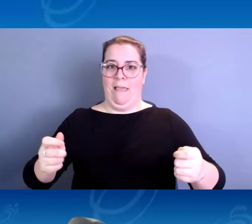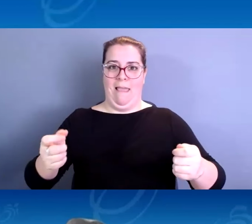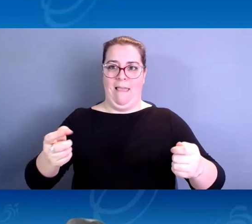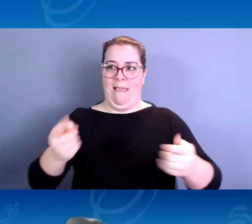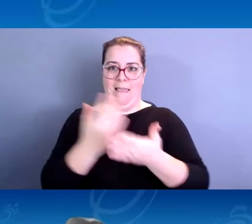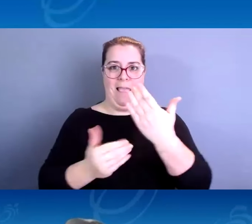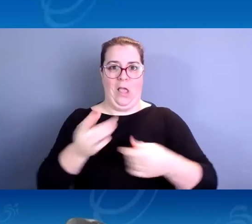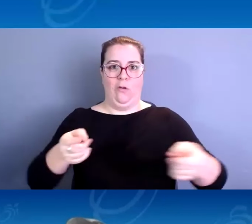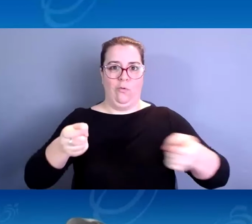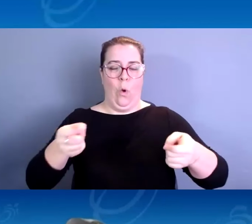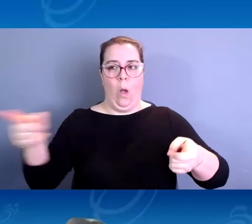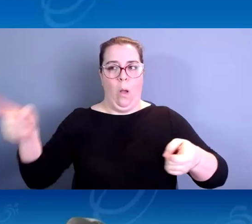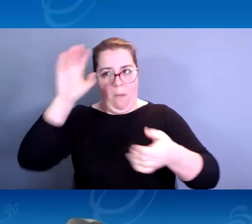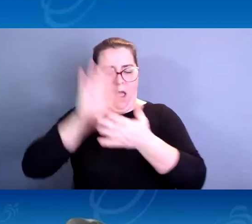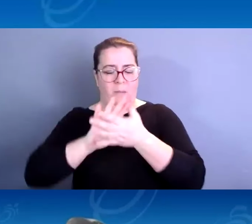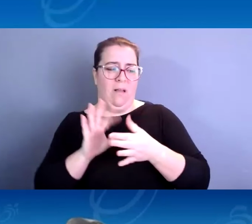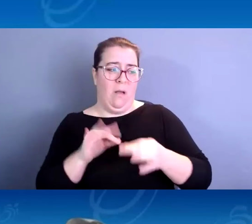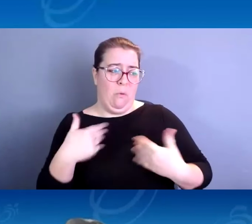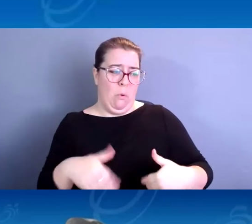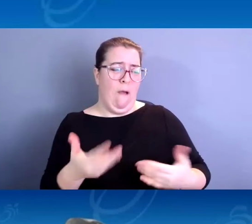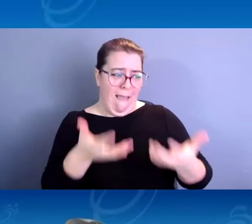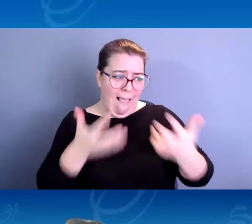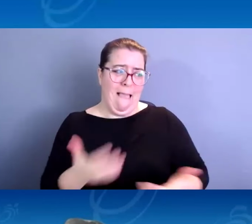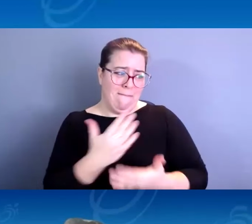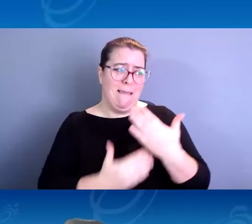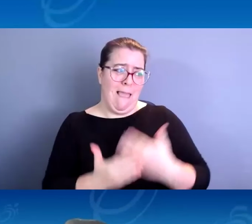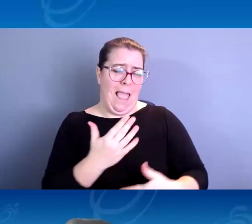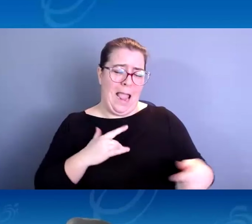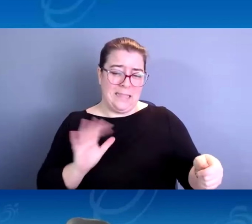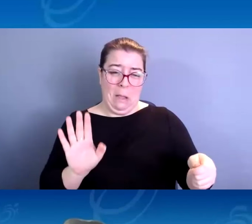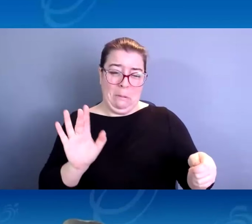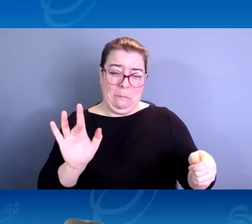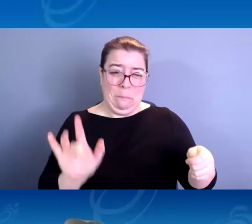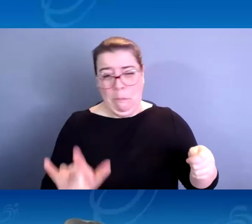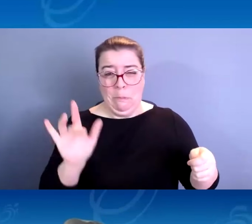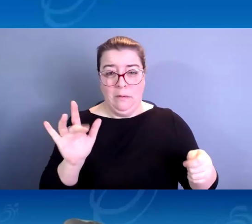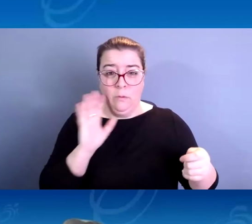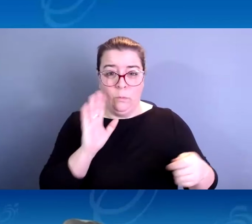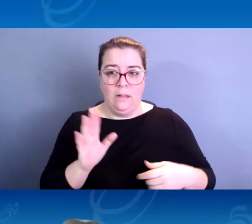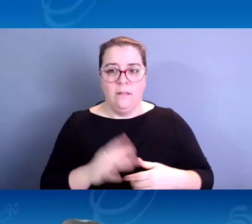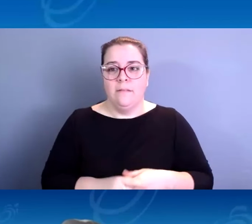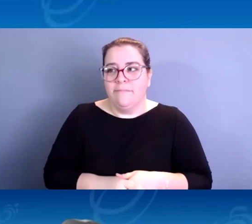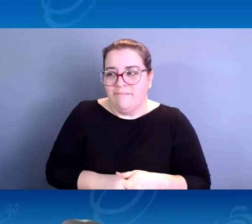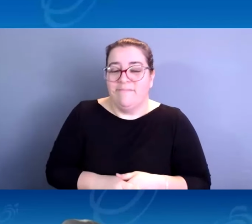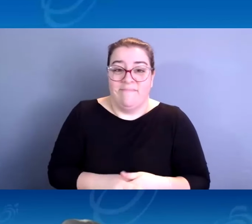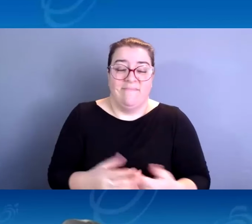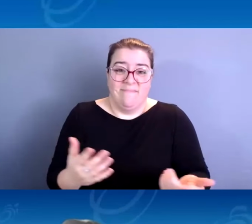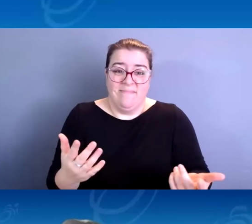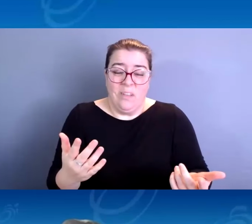That is an attitudinal barrier that we face. And that shows up in the workplace where just because someone has a disability,